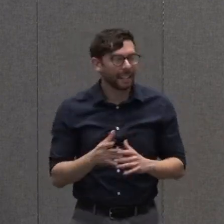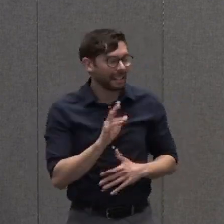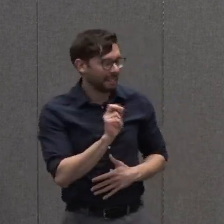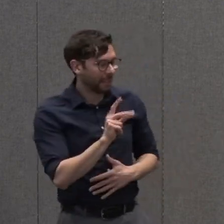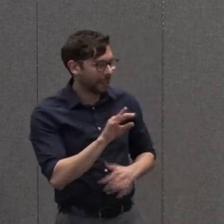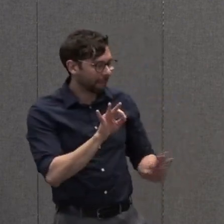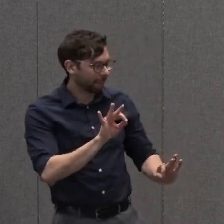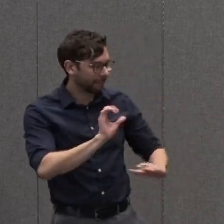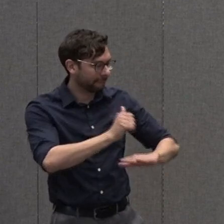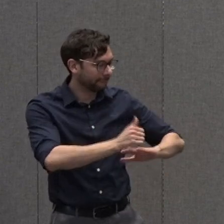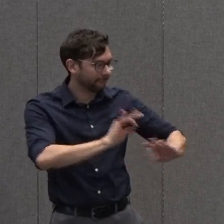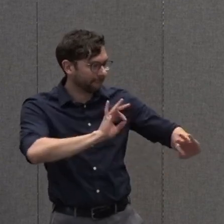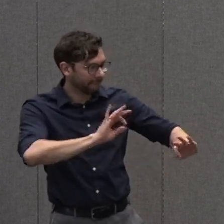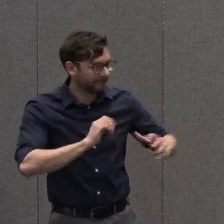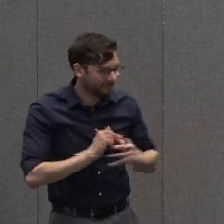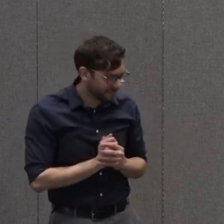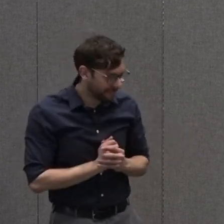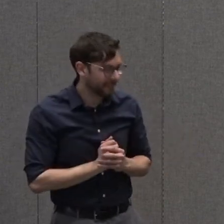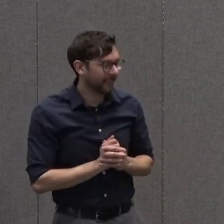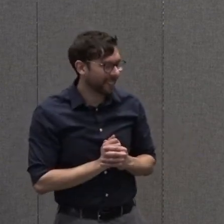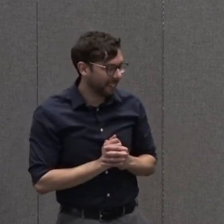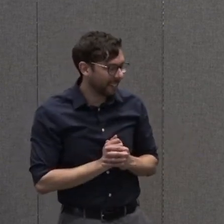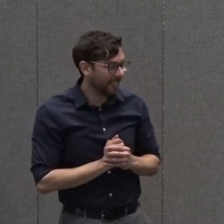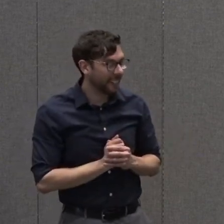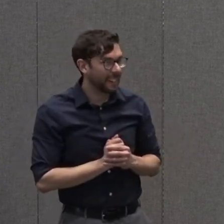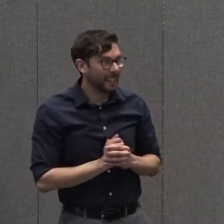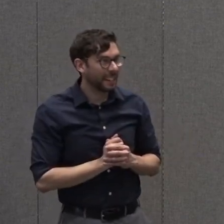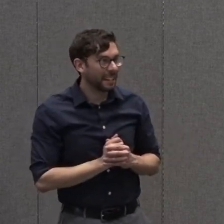I was watching his nose. Yeah, I don't wanna pinch him.